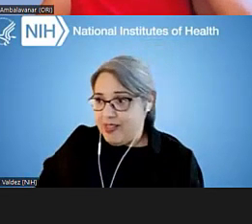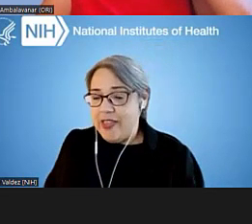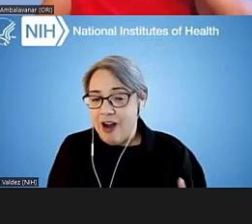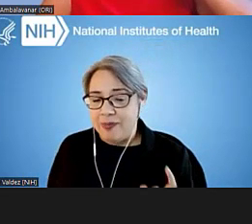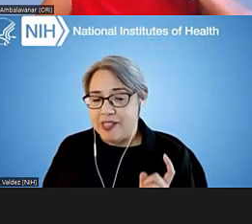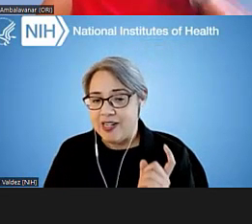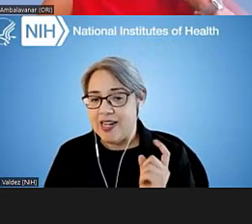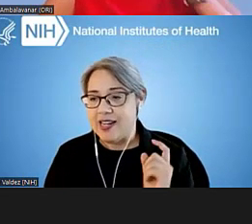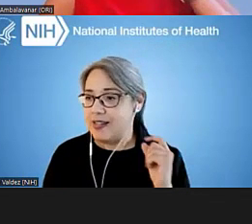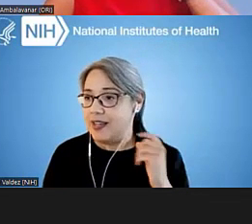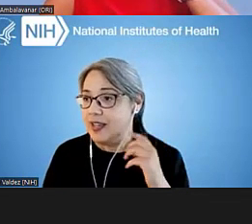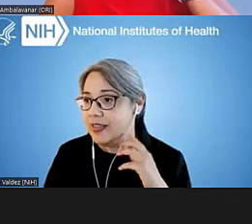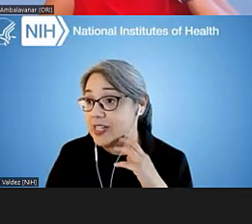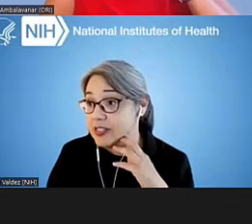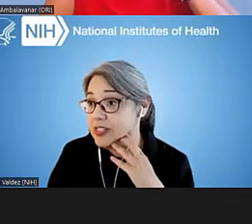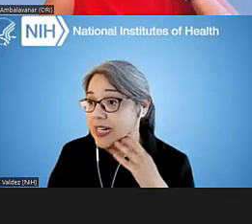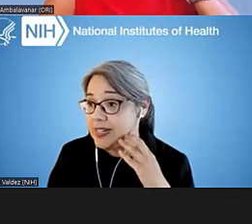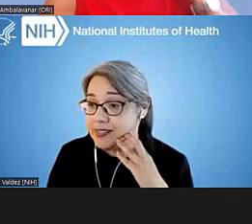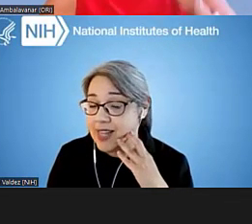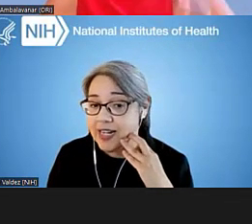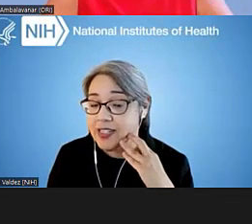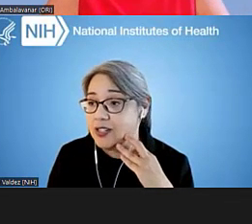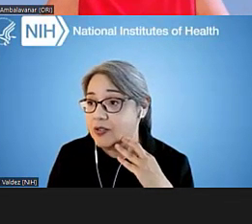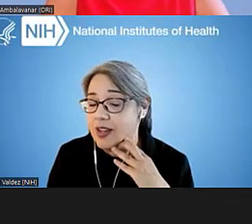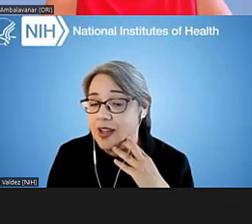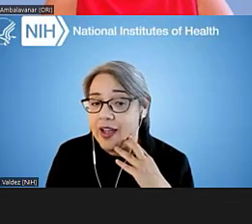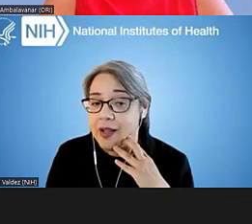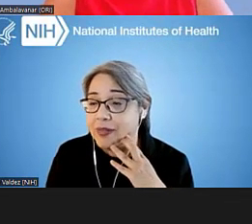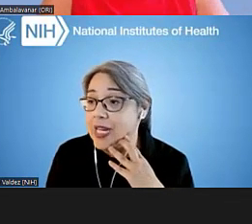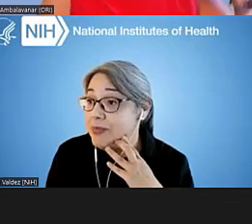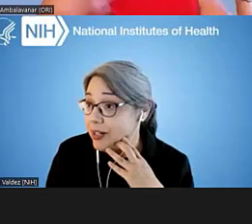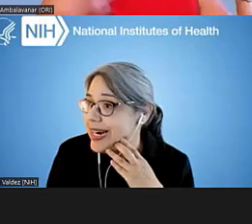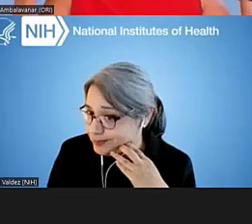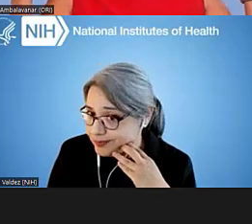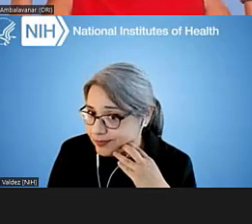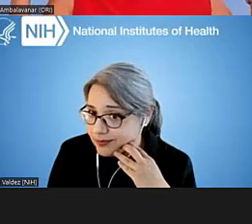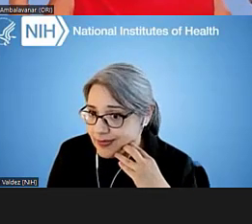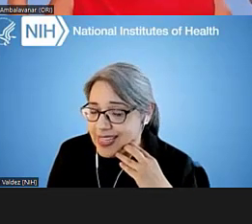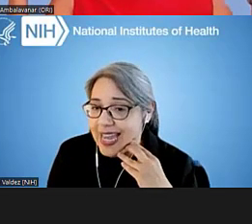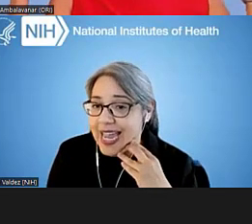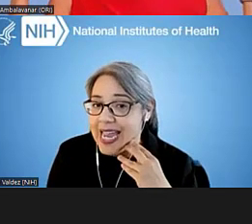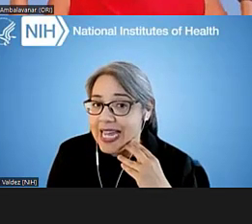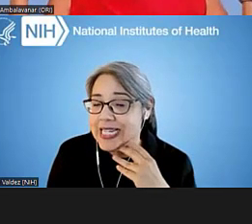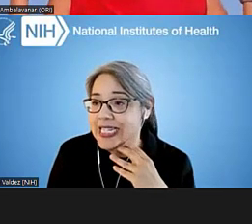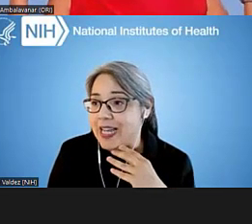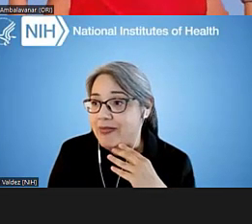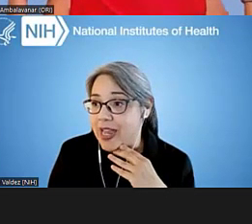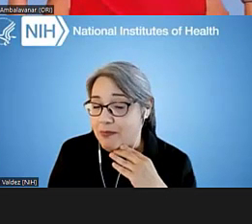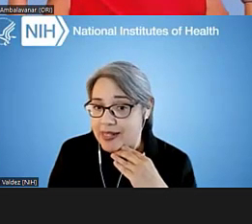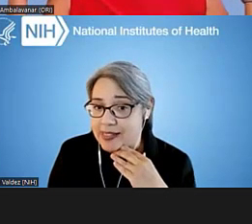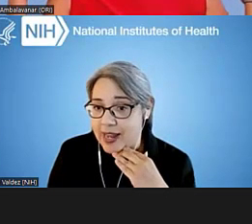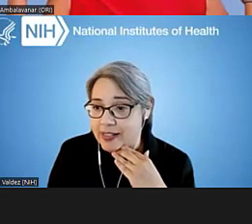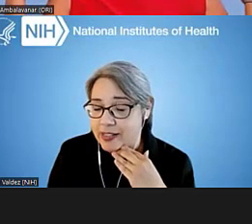The other option is the institution can decide to keep the grant, and they may decide to ..